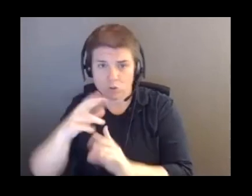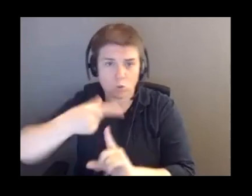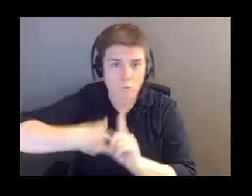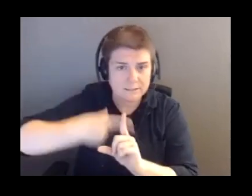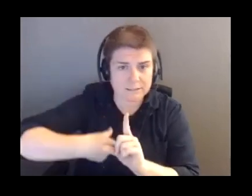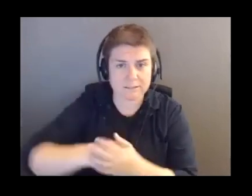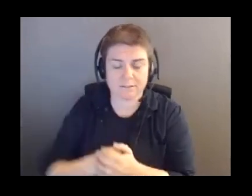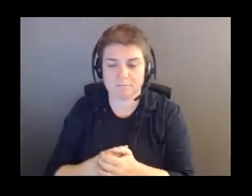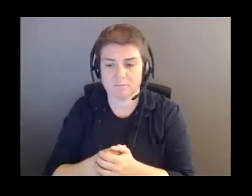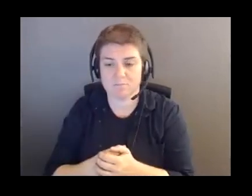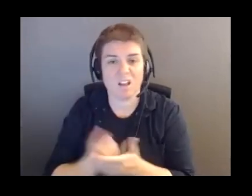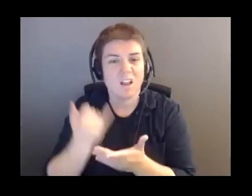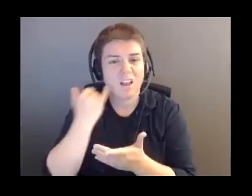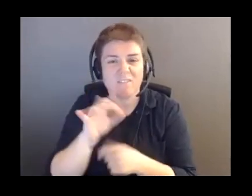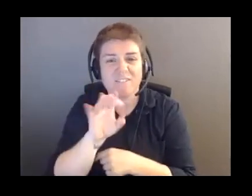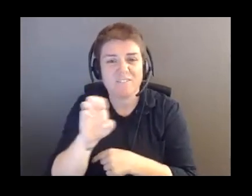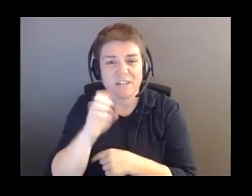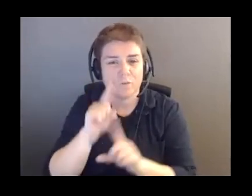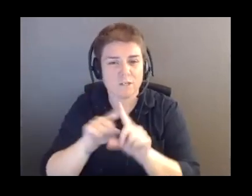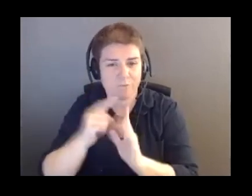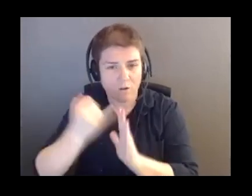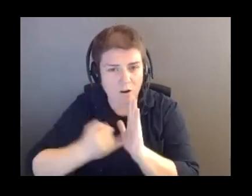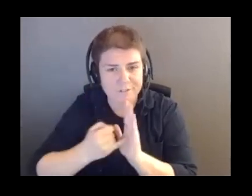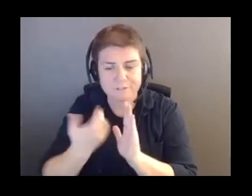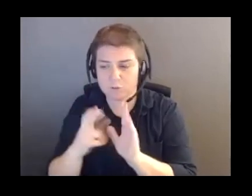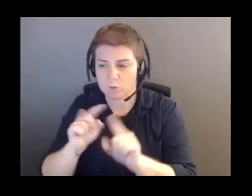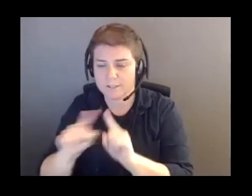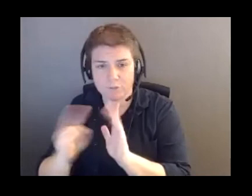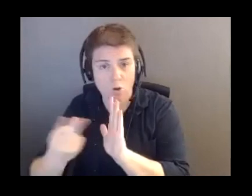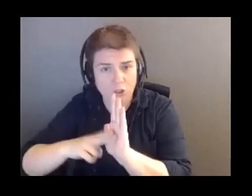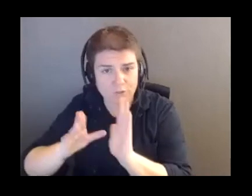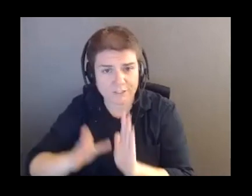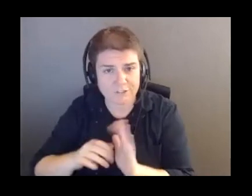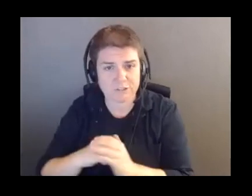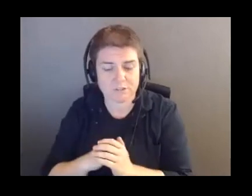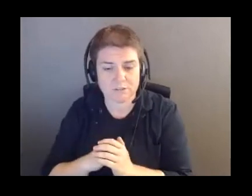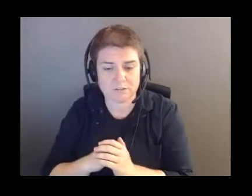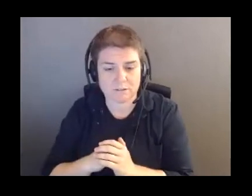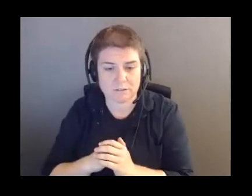fees for different artists or contractors. If you are doing this include their names,